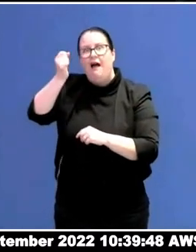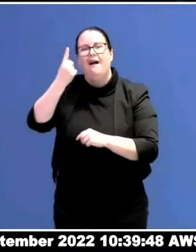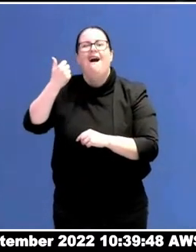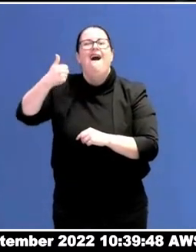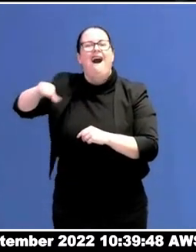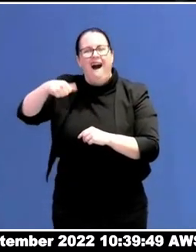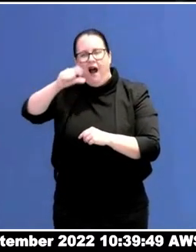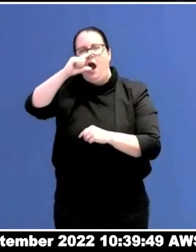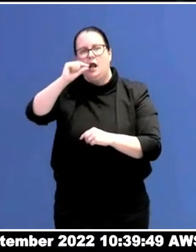greater understood and met.